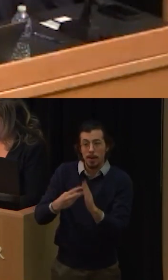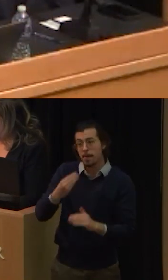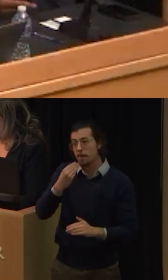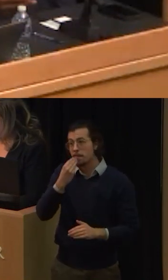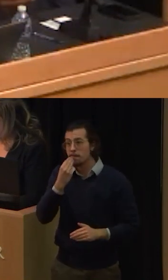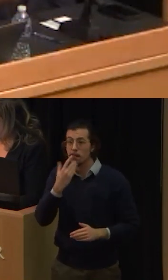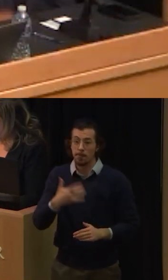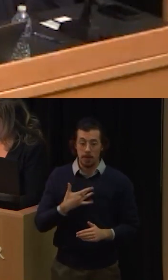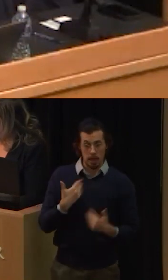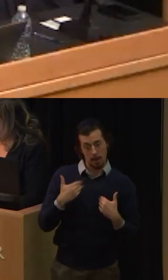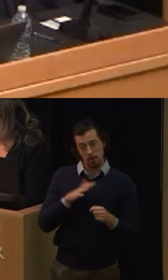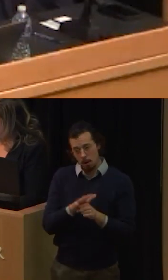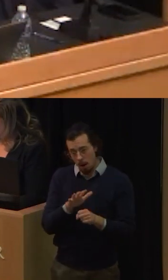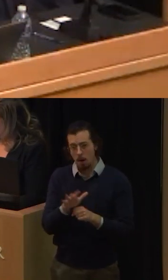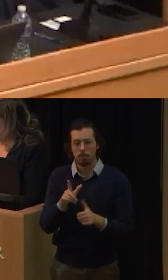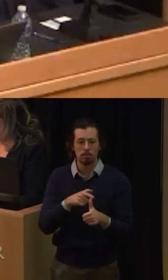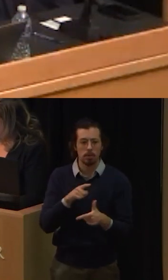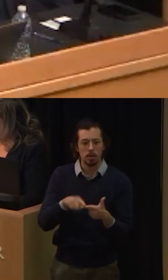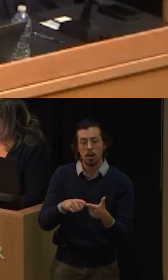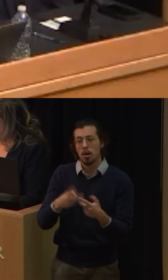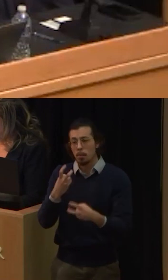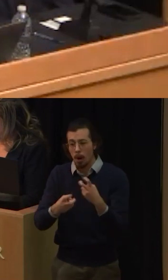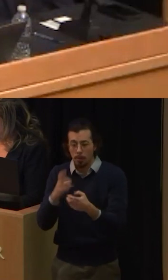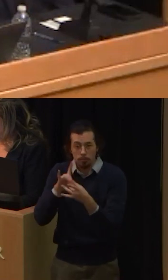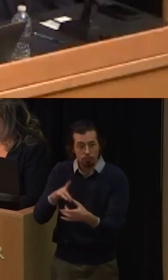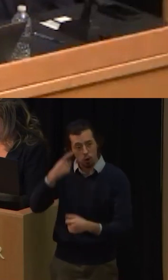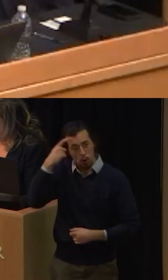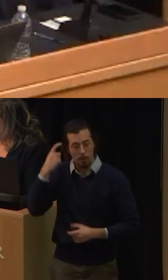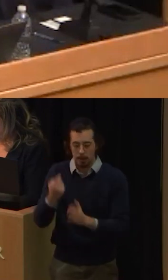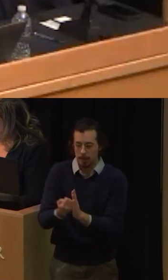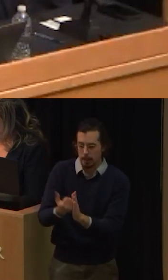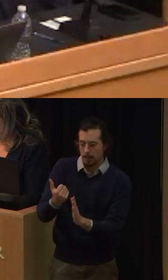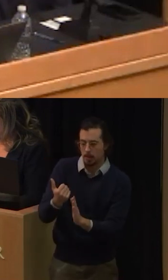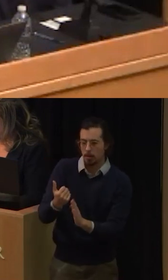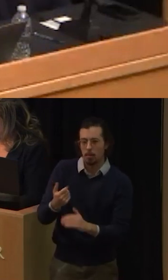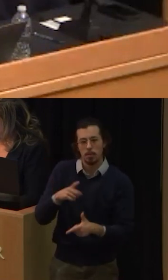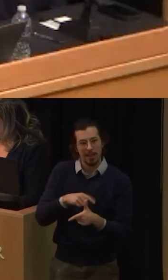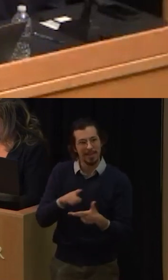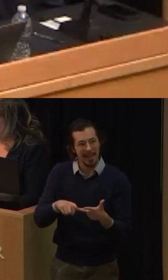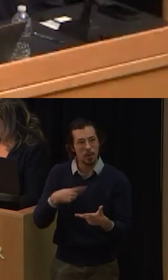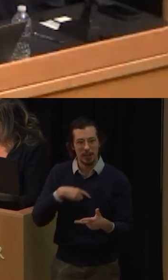alleviating even some of the issues around trauma, then you say, "Man, we really need to have a conversation "about workforce development.